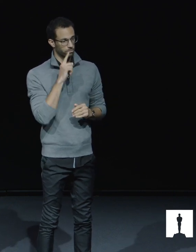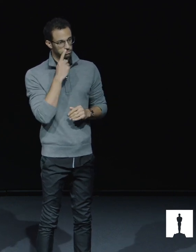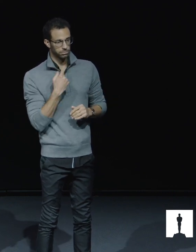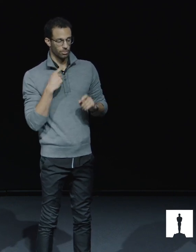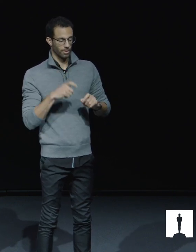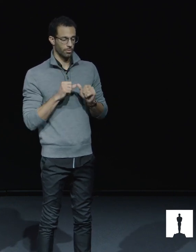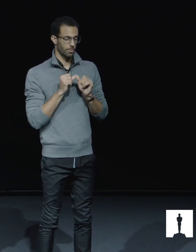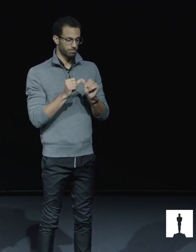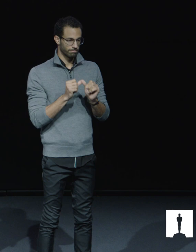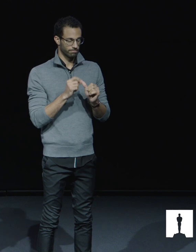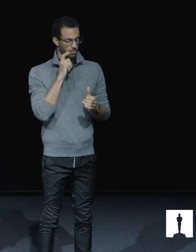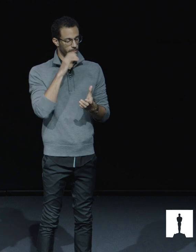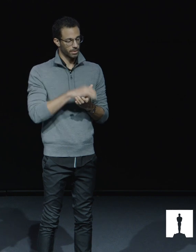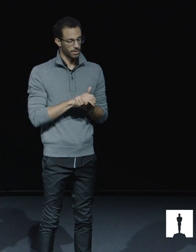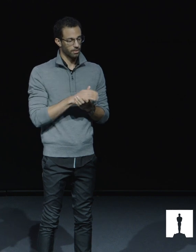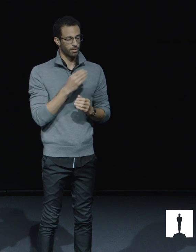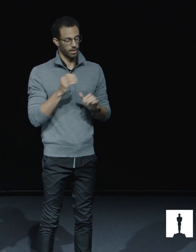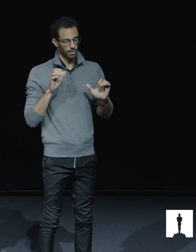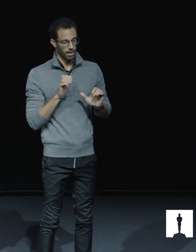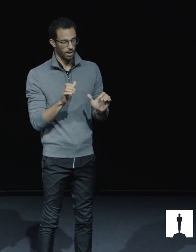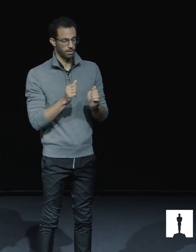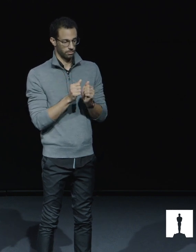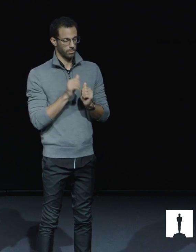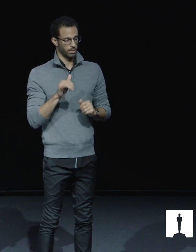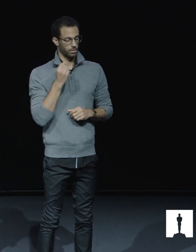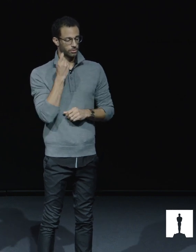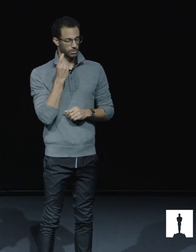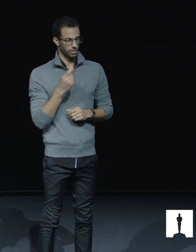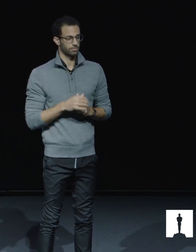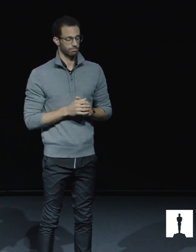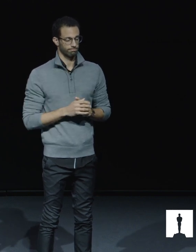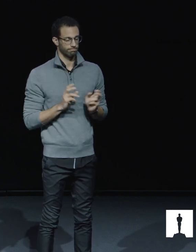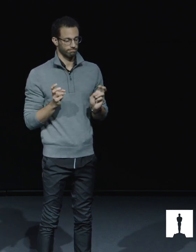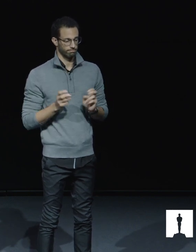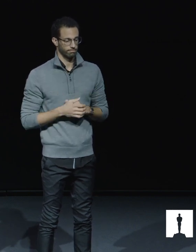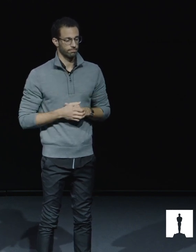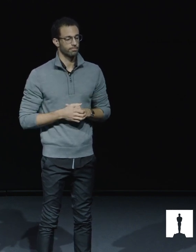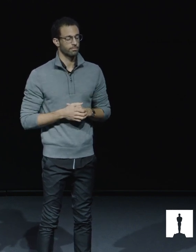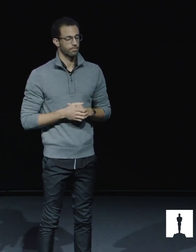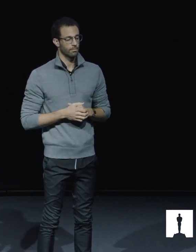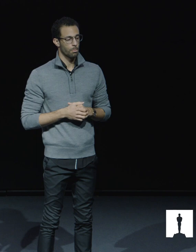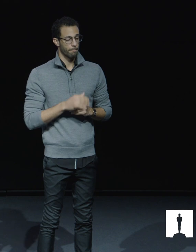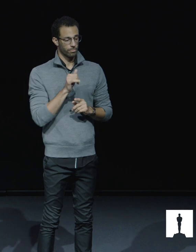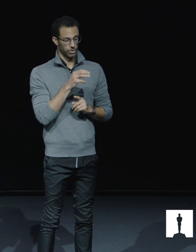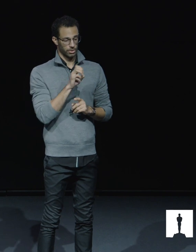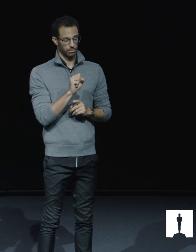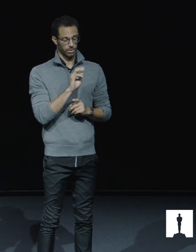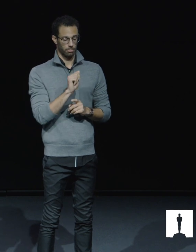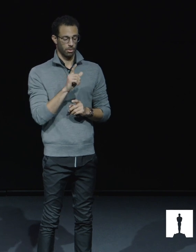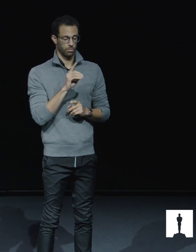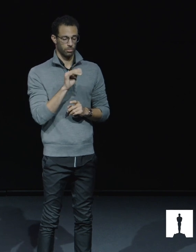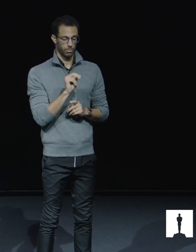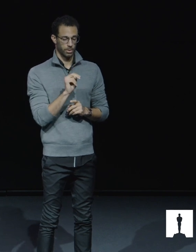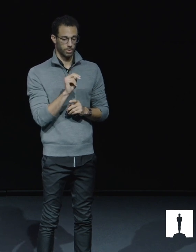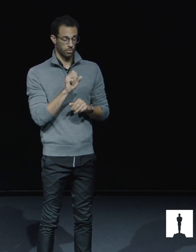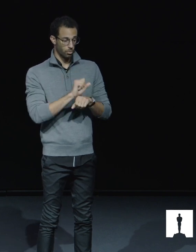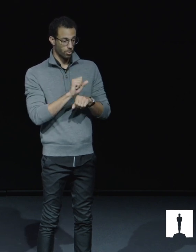it and act on that belief." James Baldwin's work as an essayist, novelist, and playwright,